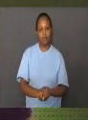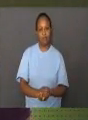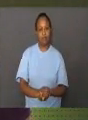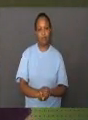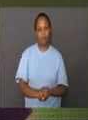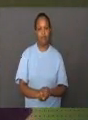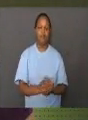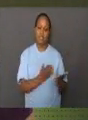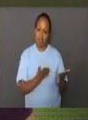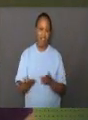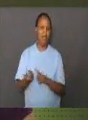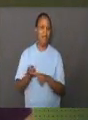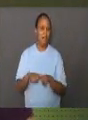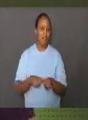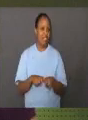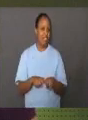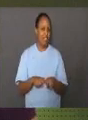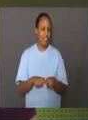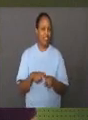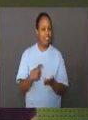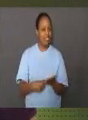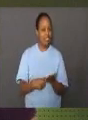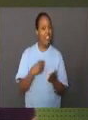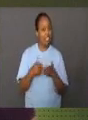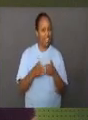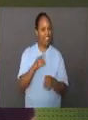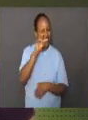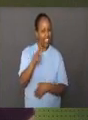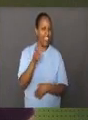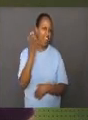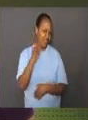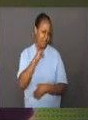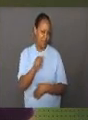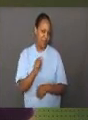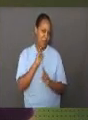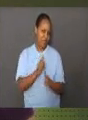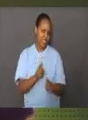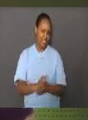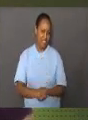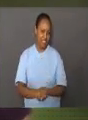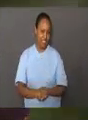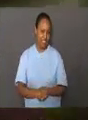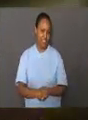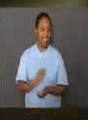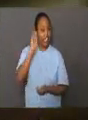welcome back that was not an easy question to answer the derg